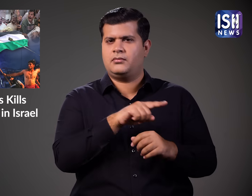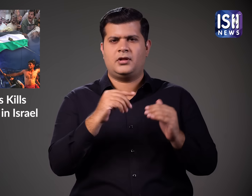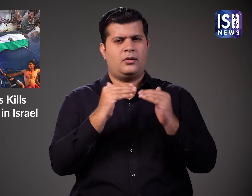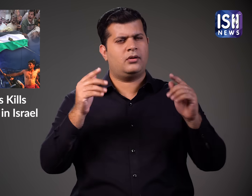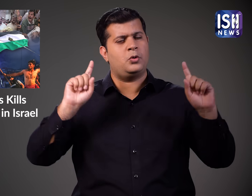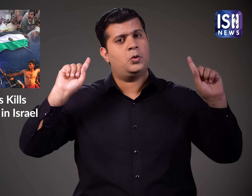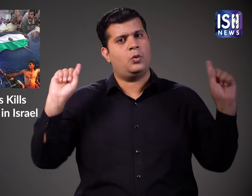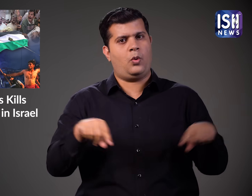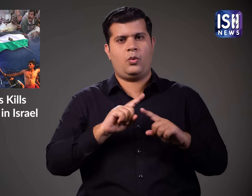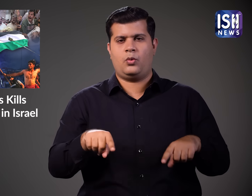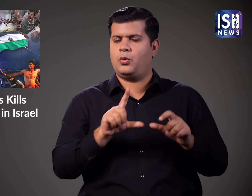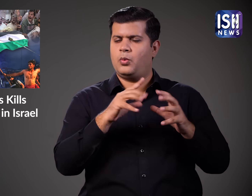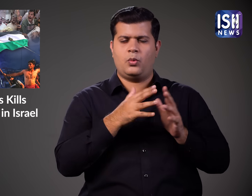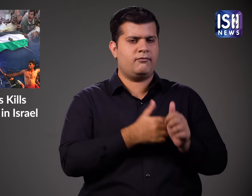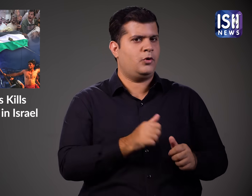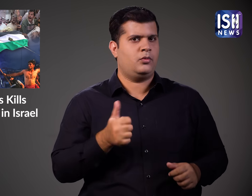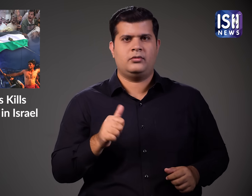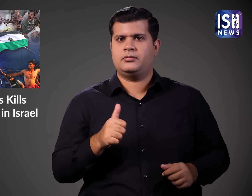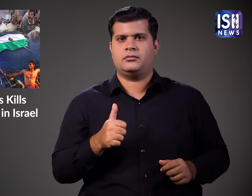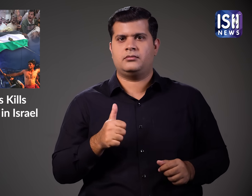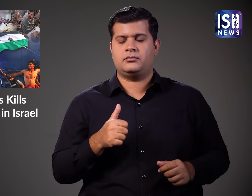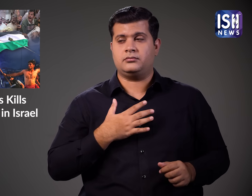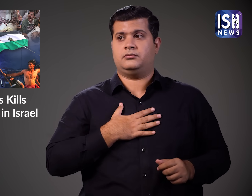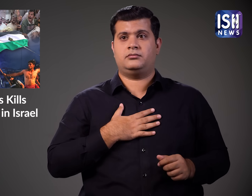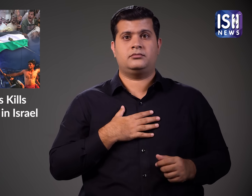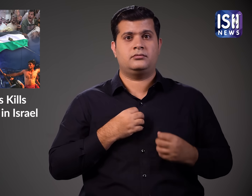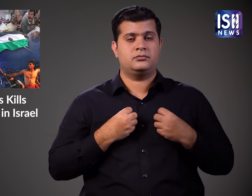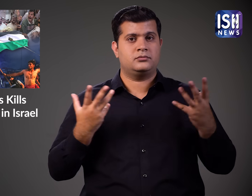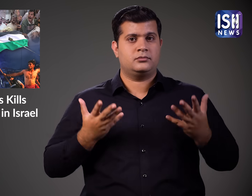Both are equally at fault. Shocking!